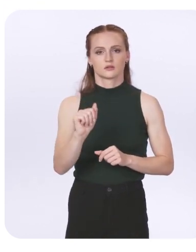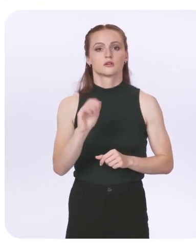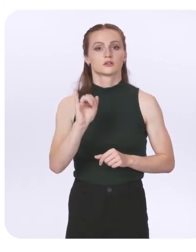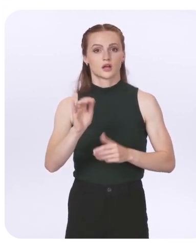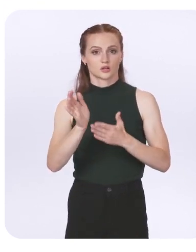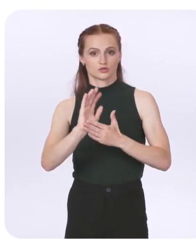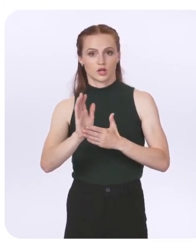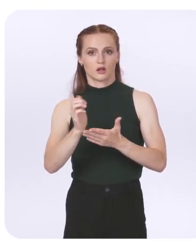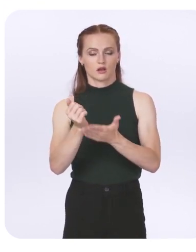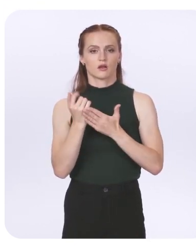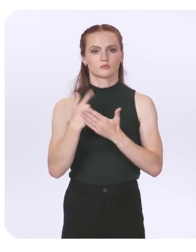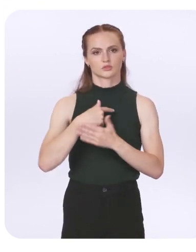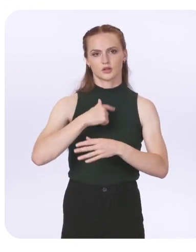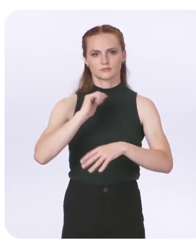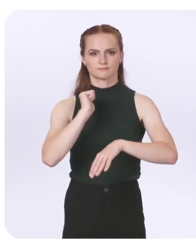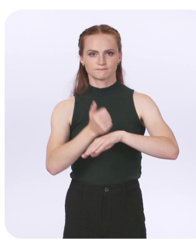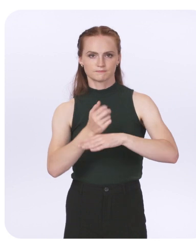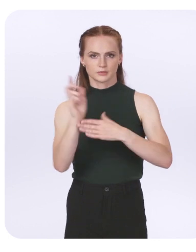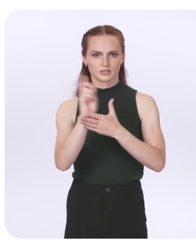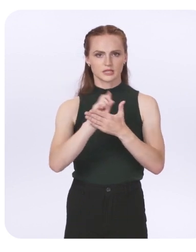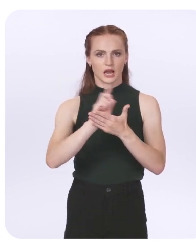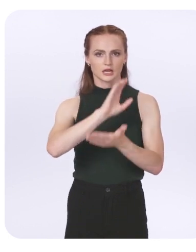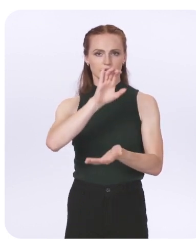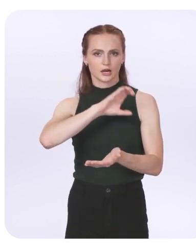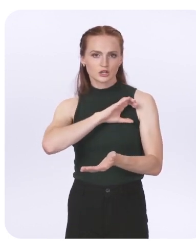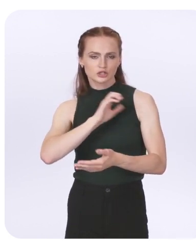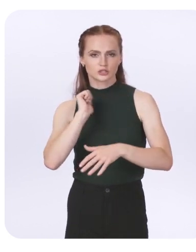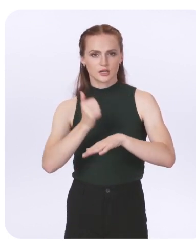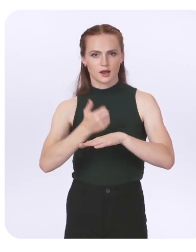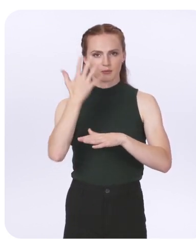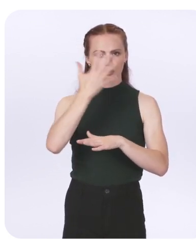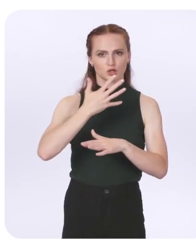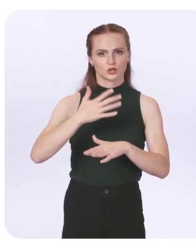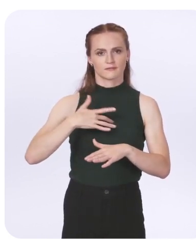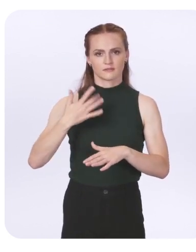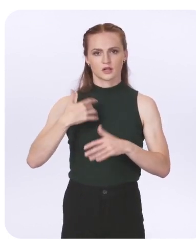to nail the look and feel and to finish Factory, our first playable map.